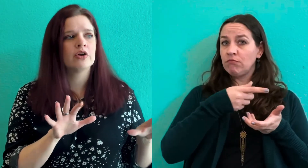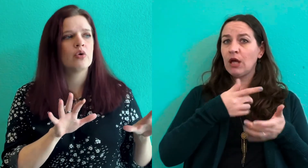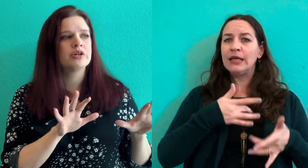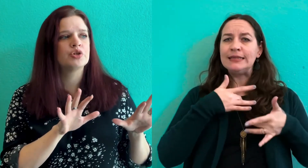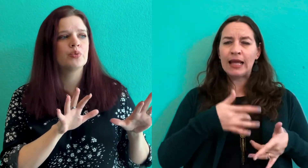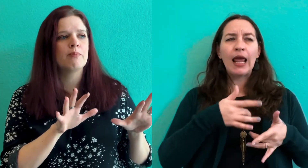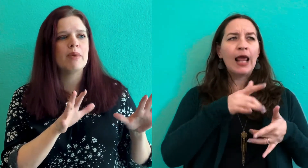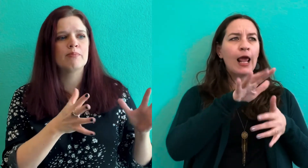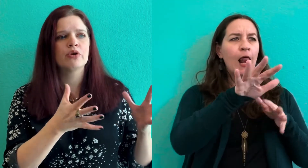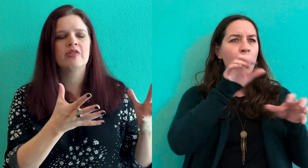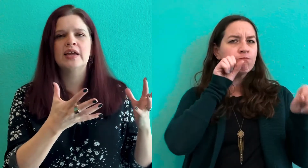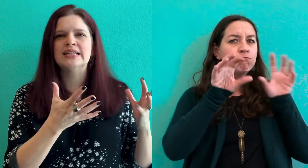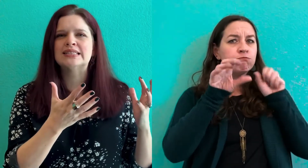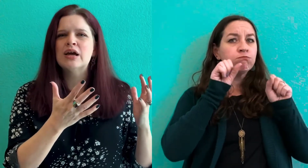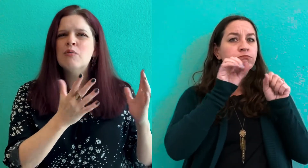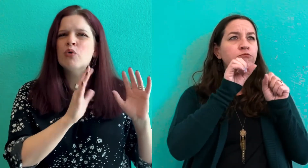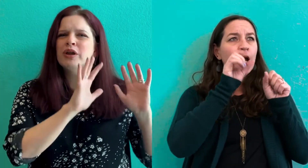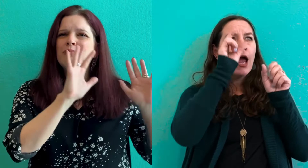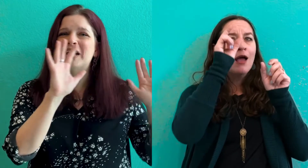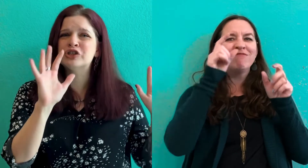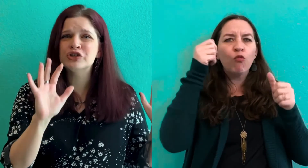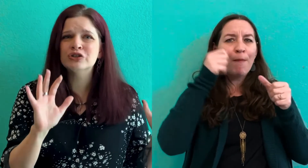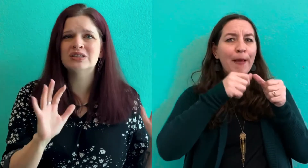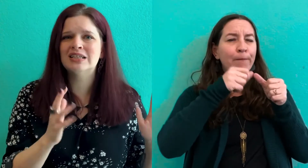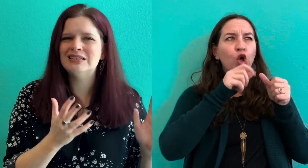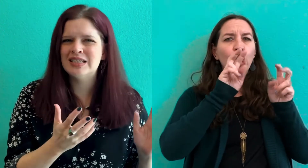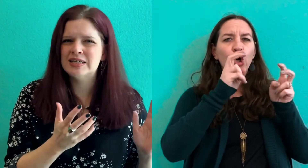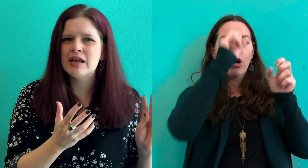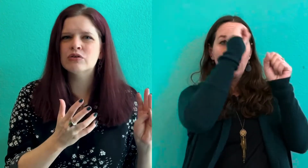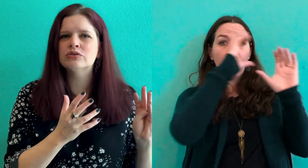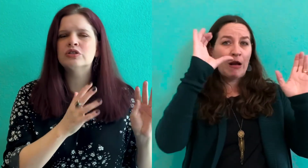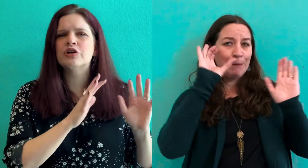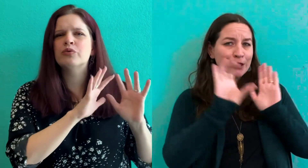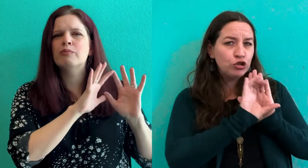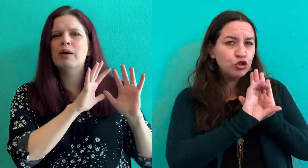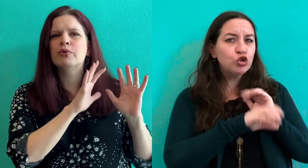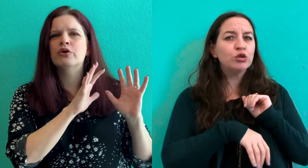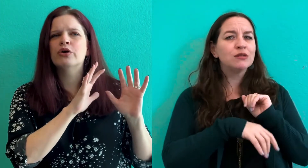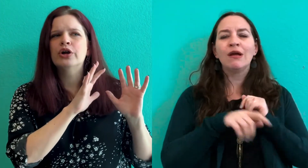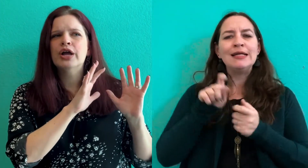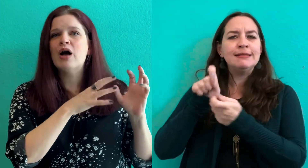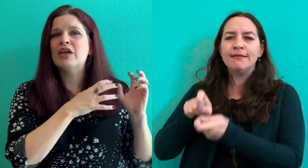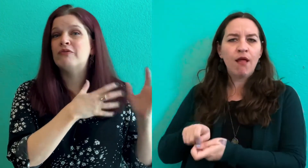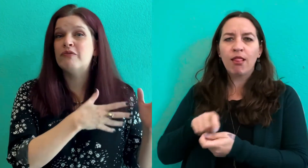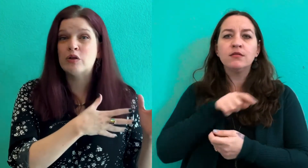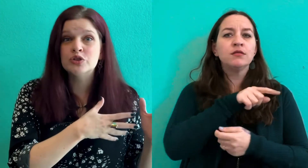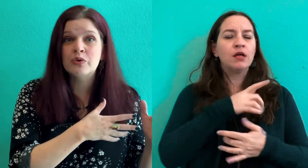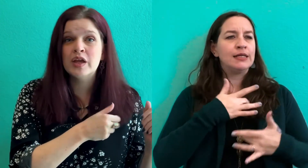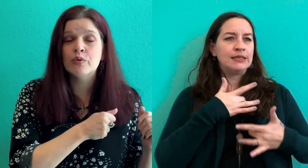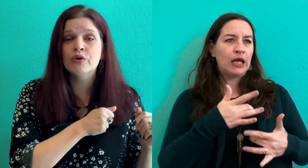They're going to remember things more in pictures than in details. They're going to remember how they felt when they were